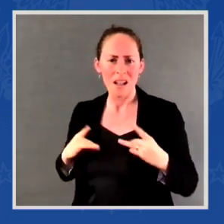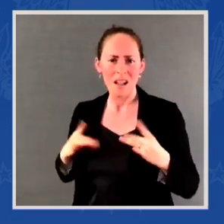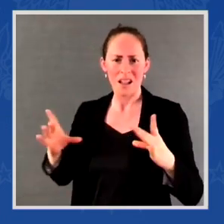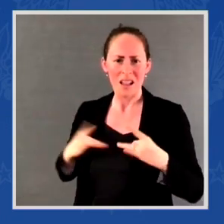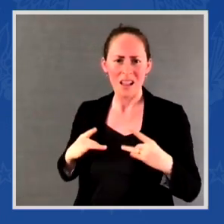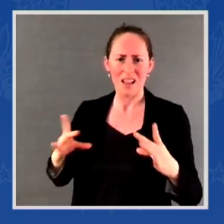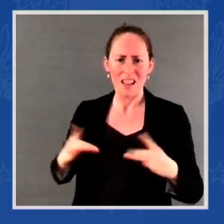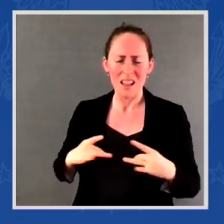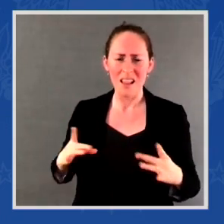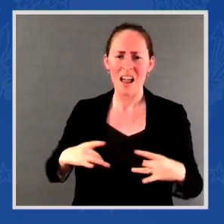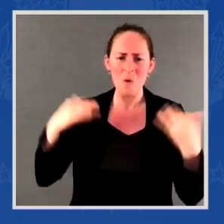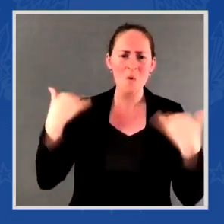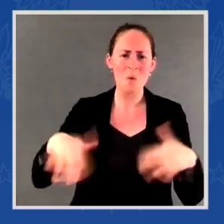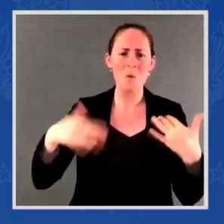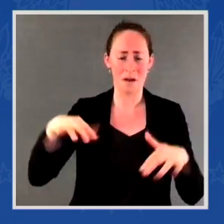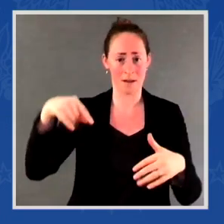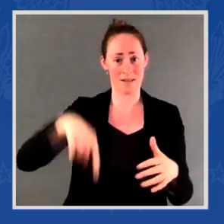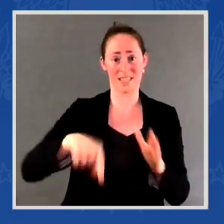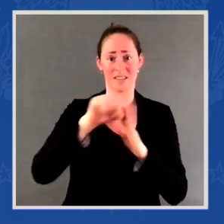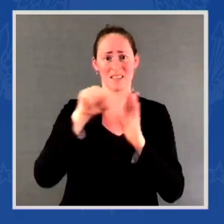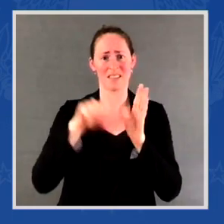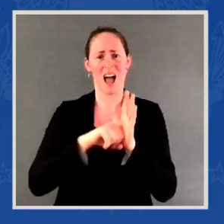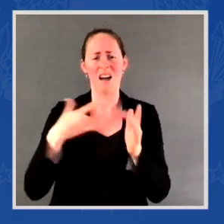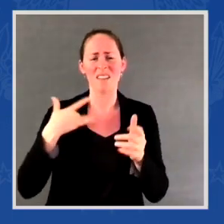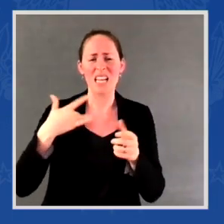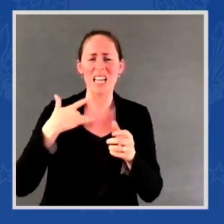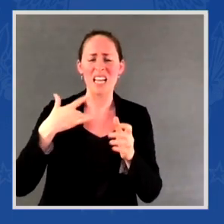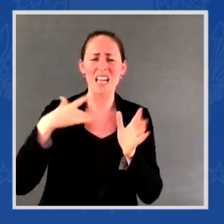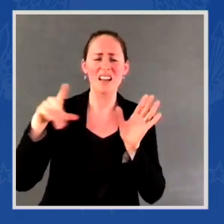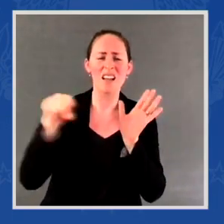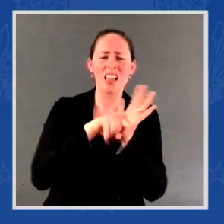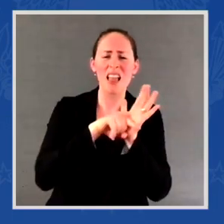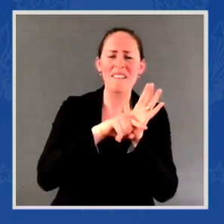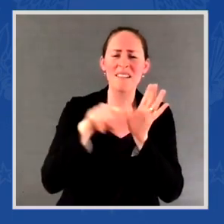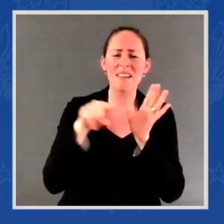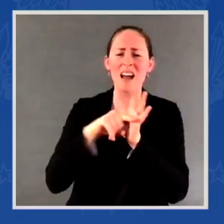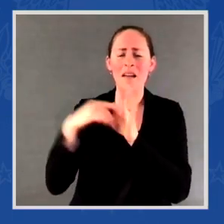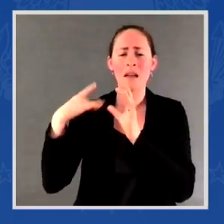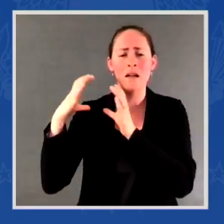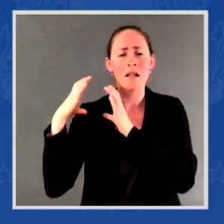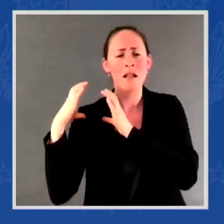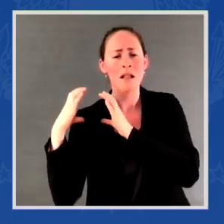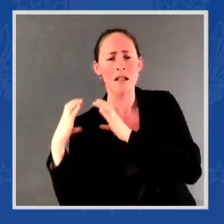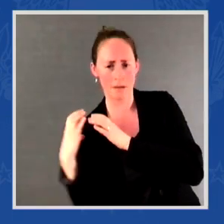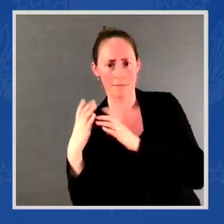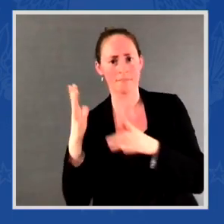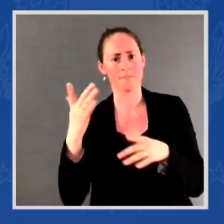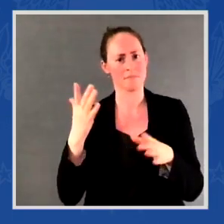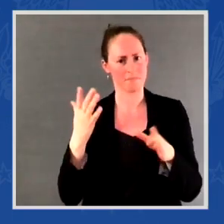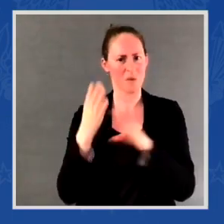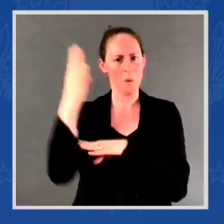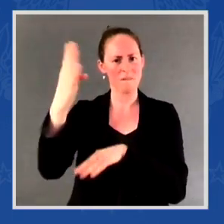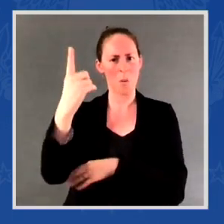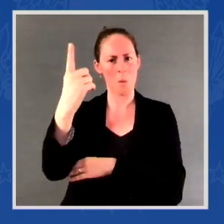a million COVID -19 cases, and more than 13,000 North Carolinians have lost their lives to this terrible illness.